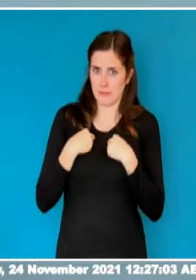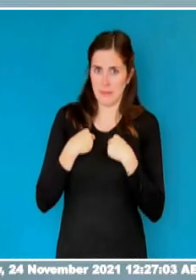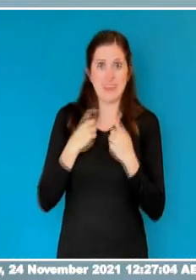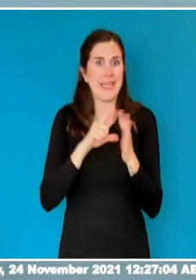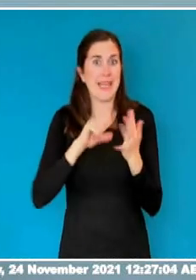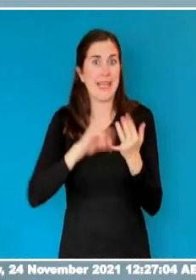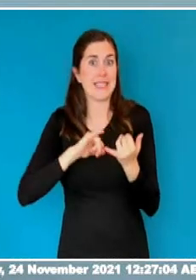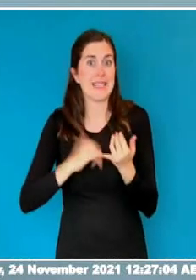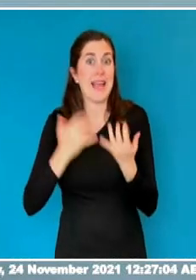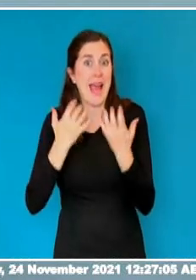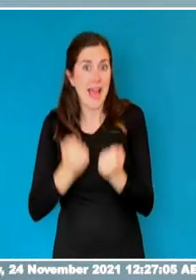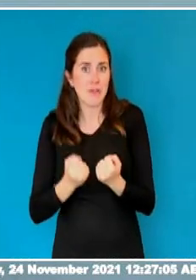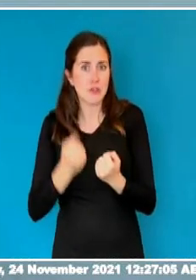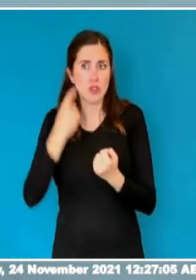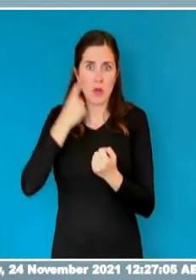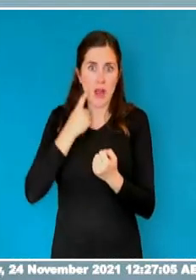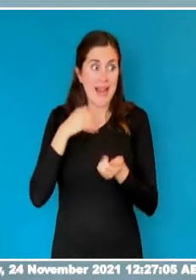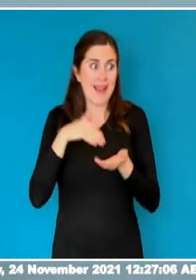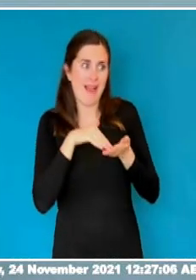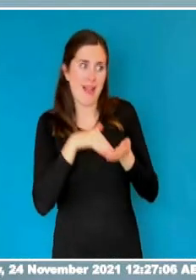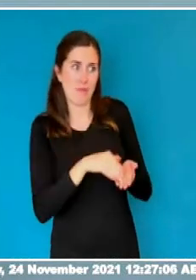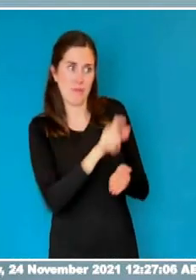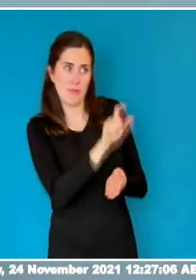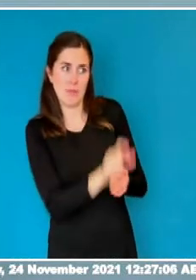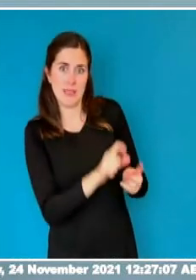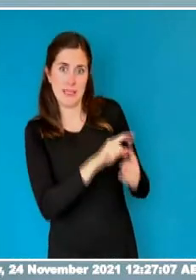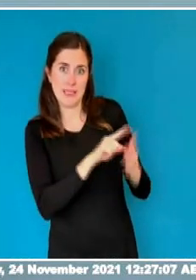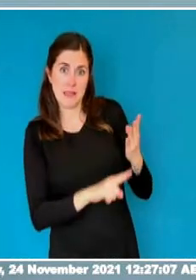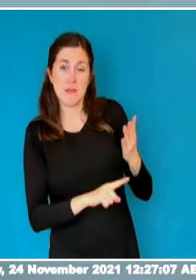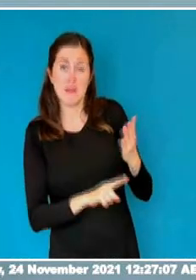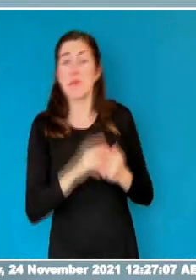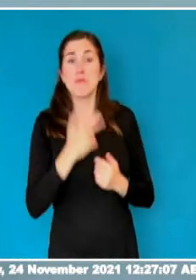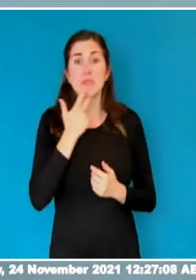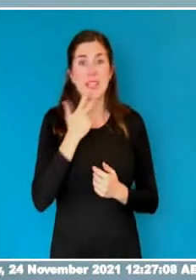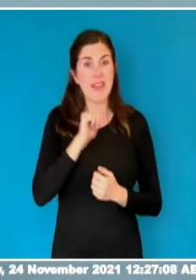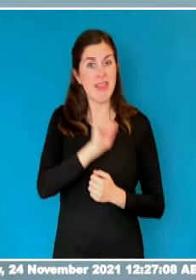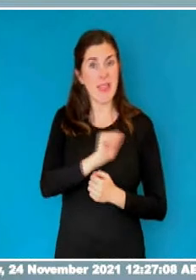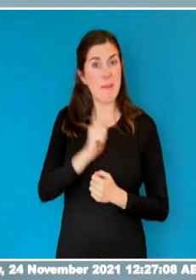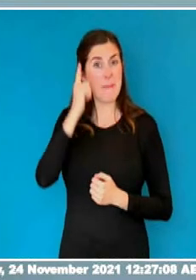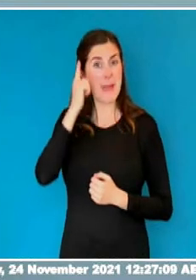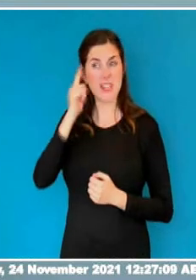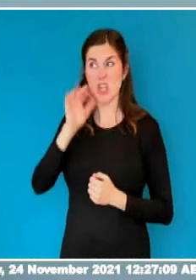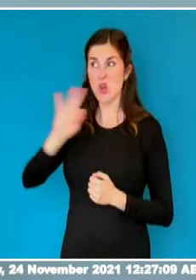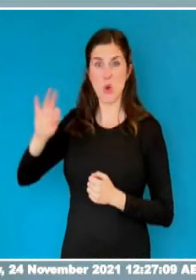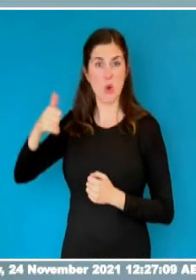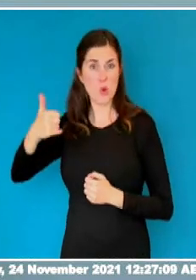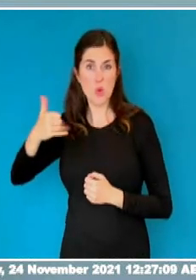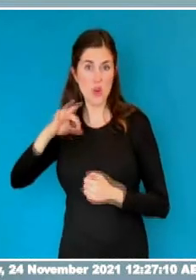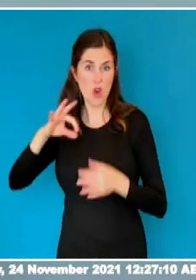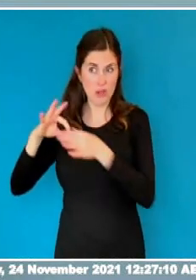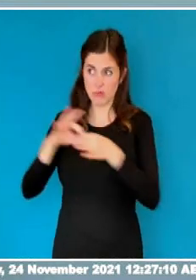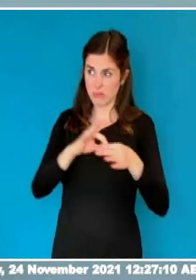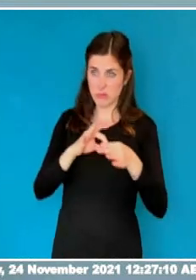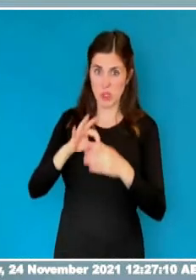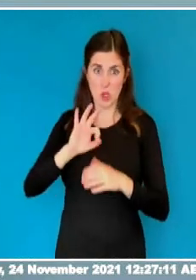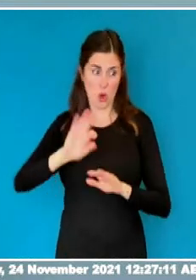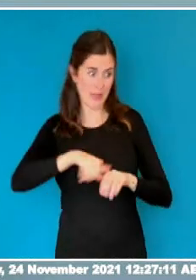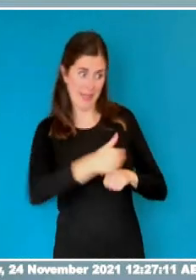against the possibility that in a decentralised model the decision may not always be appropriate or consistent.